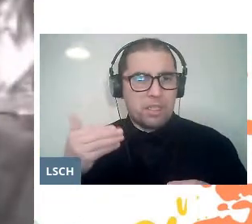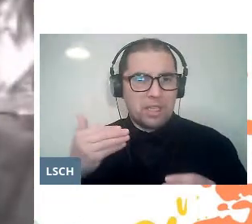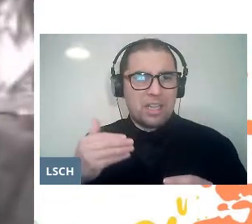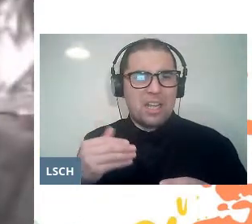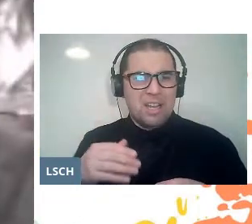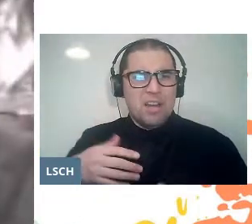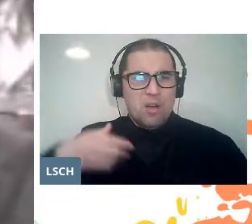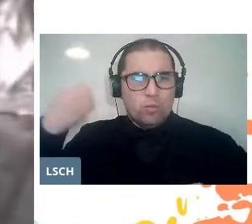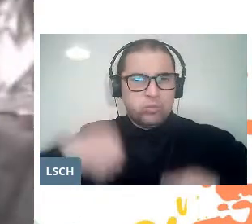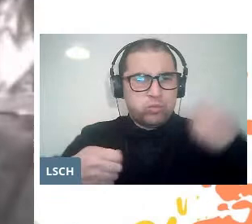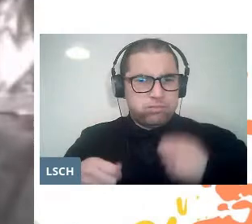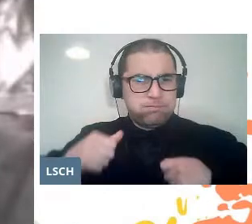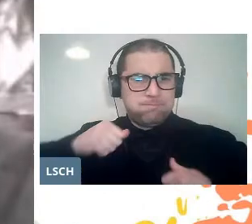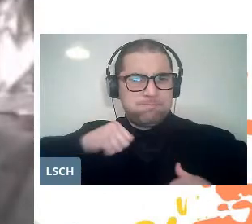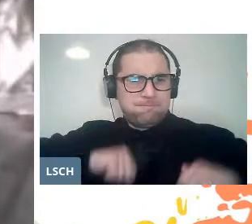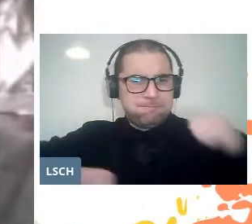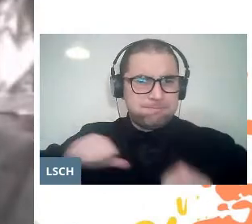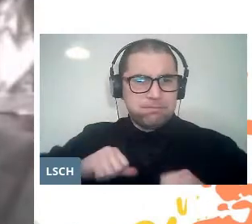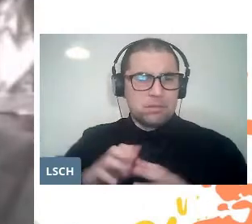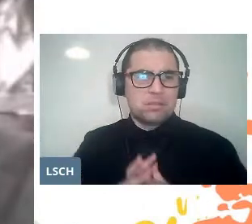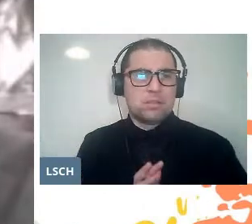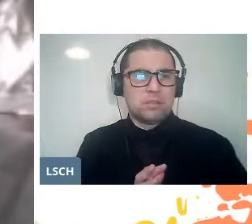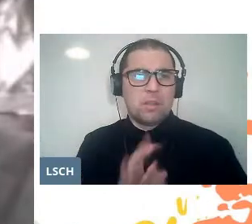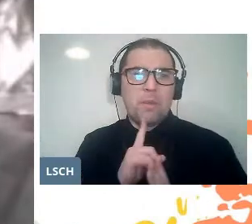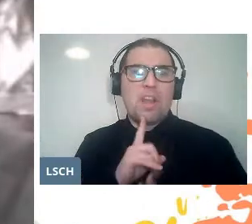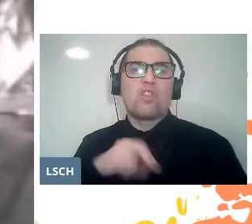This is very interesting, what is coming now, minor keys,